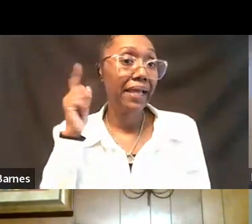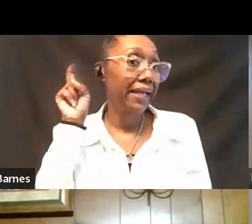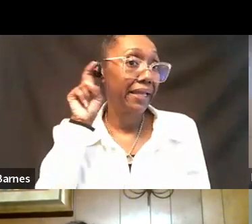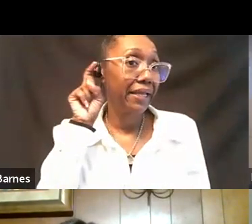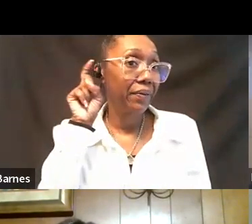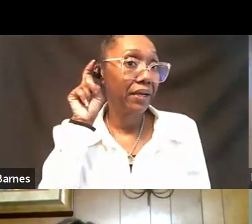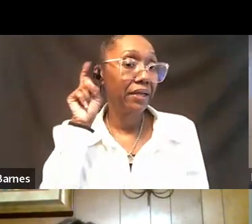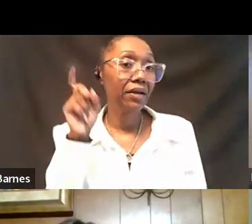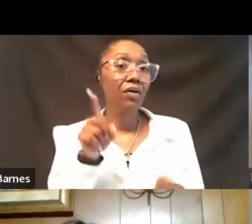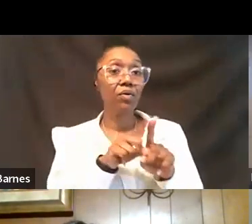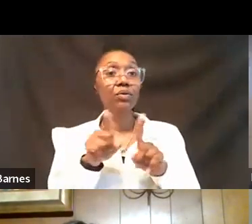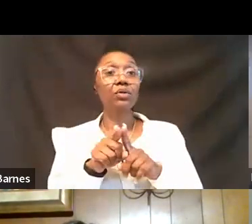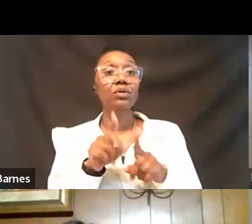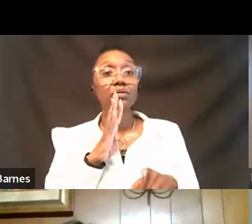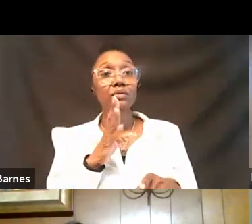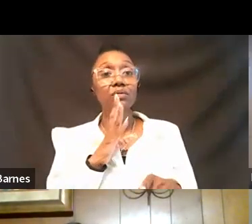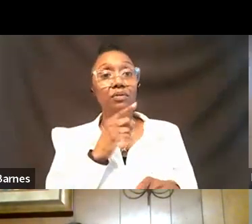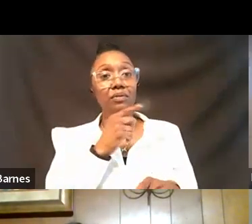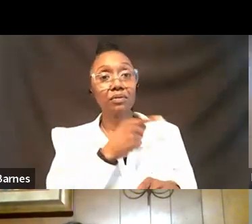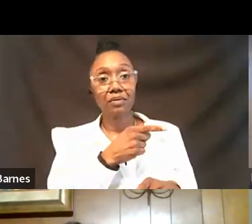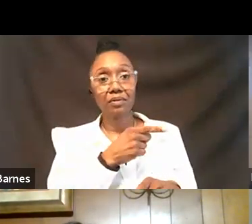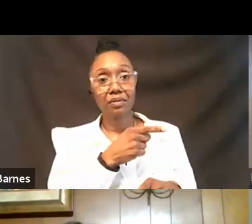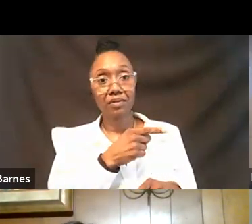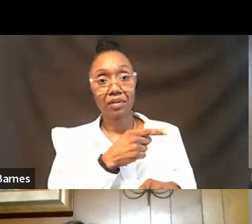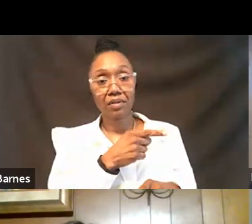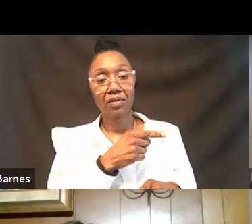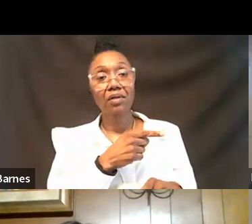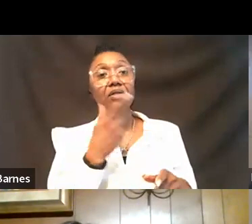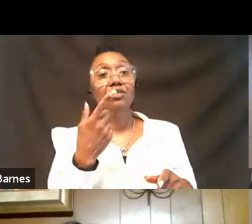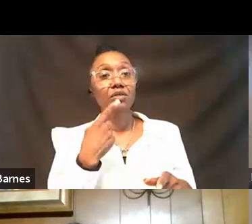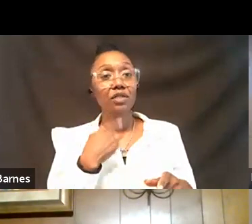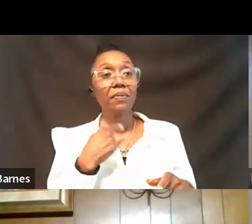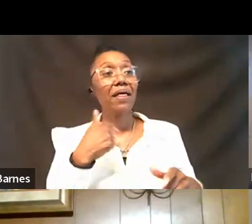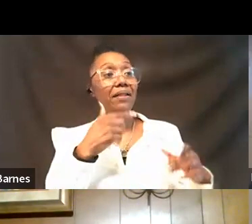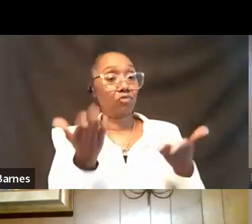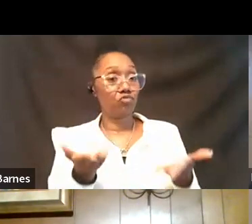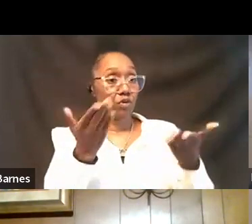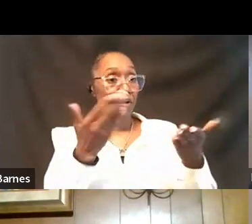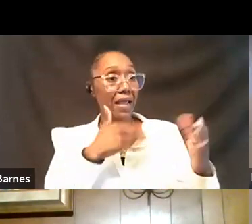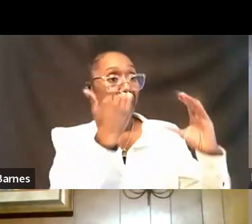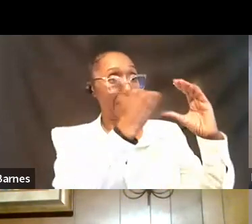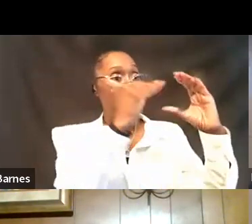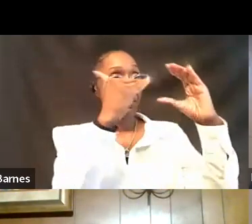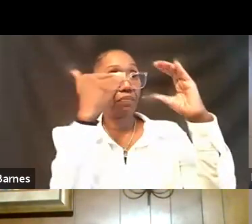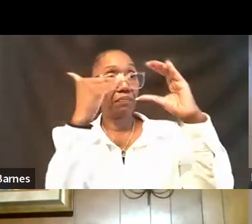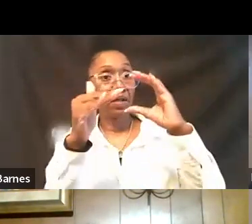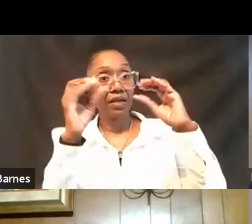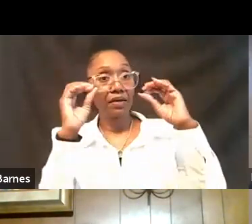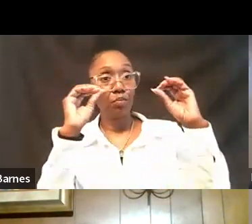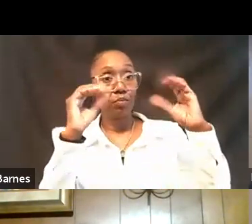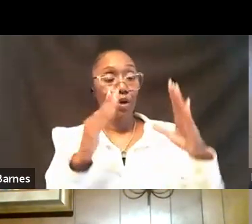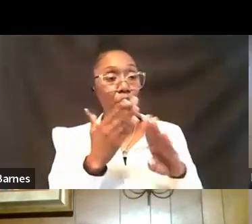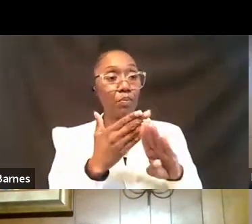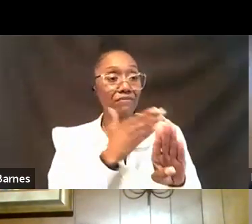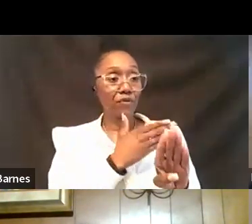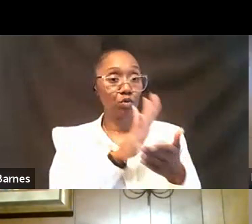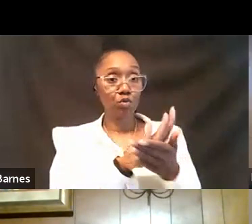And also talking to Hey, back. I'm in to meet the I've email my professors when I tell the college before school starts to know and get them a head up.